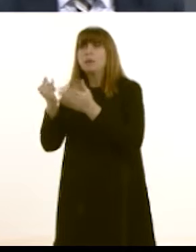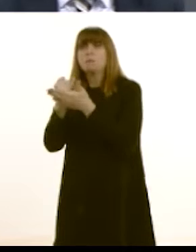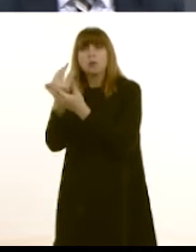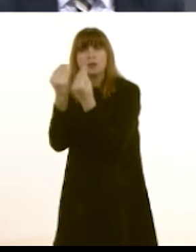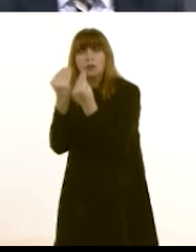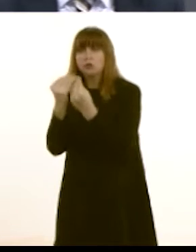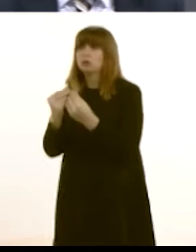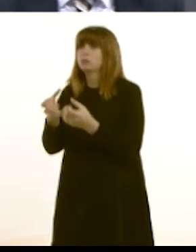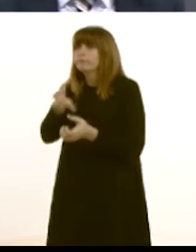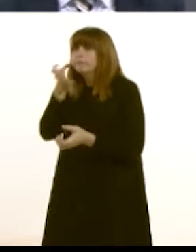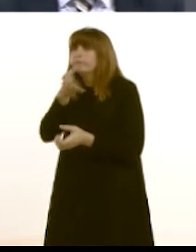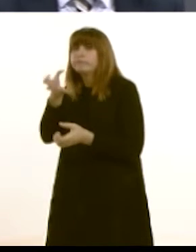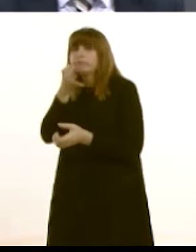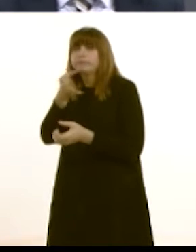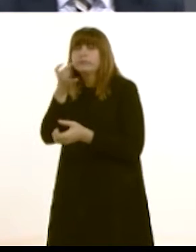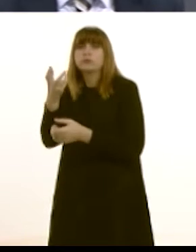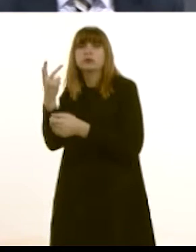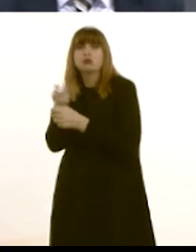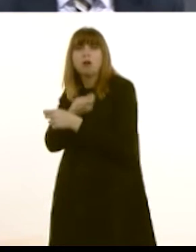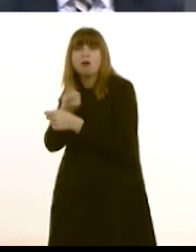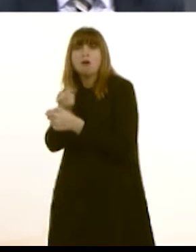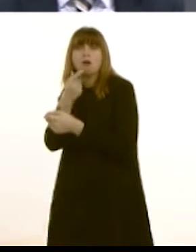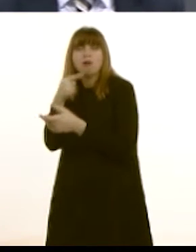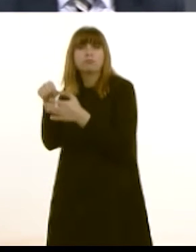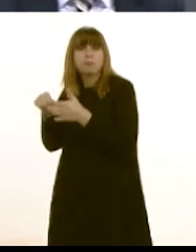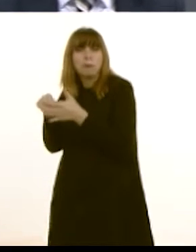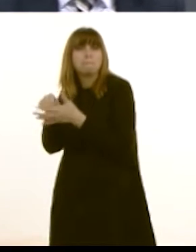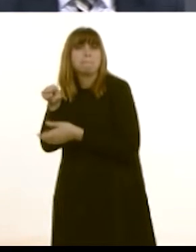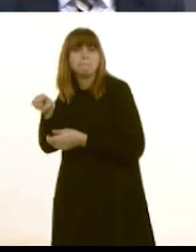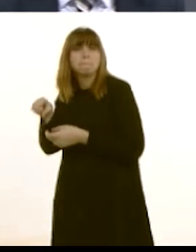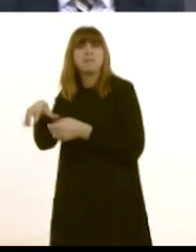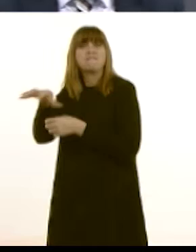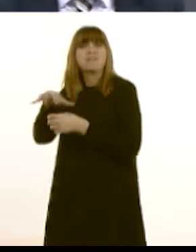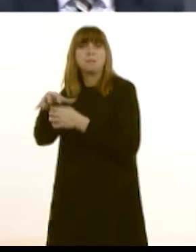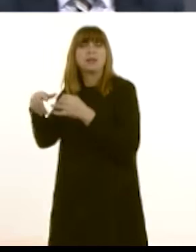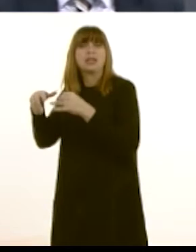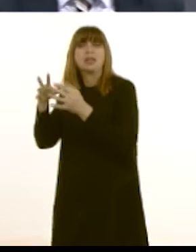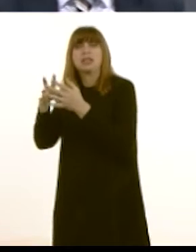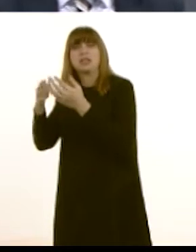drug and alcohol abuse, family breakdown and, of course, worklessness?